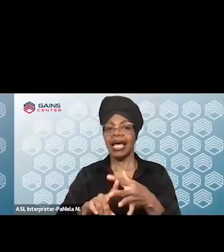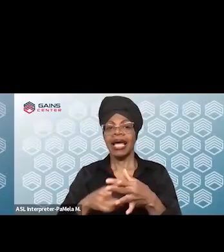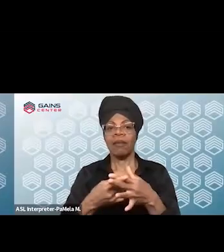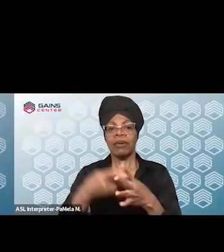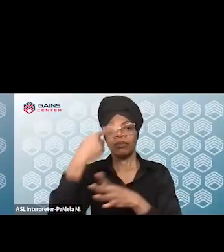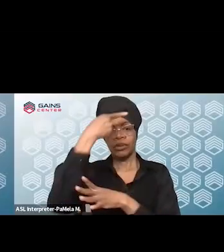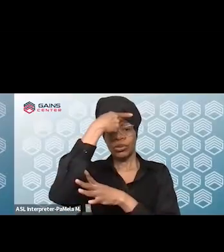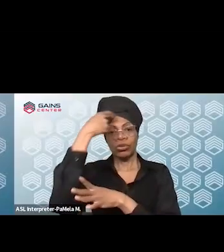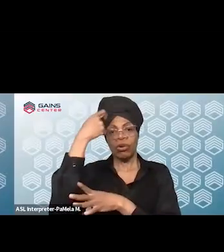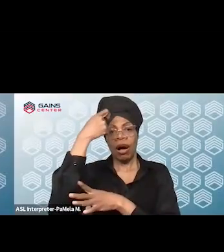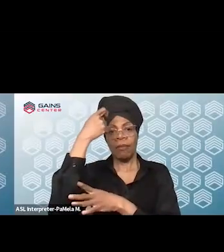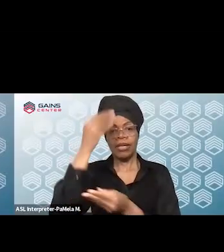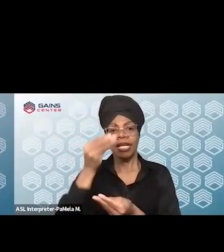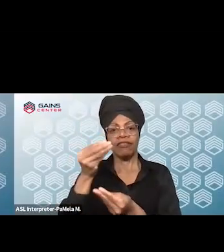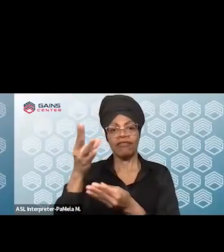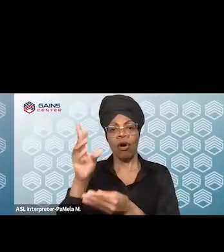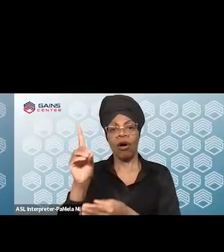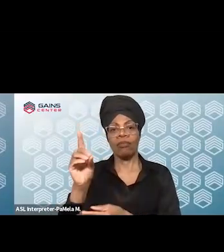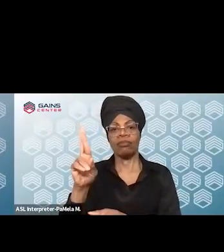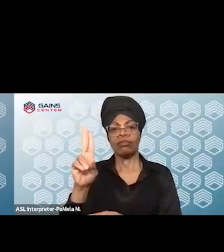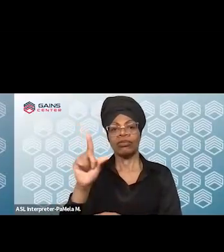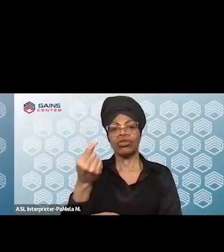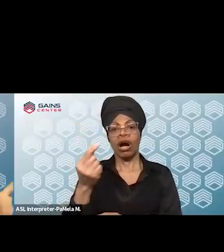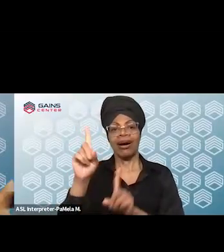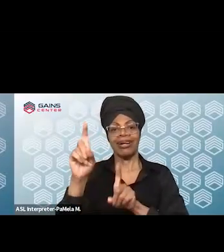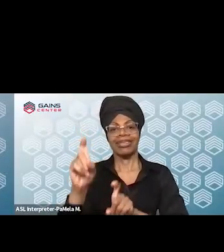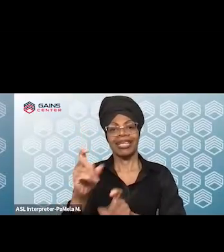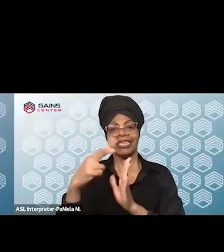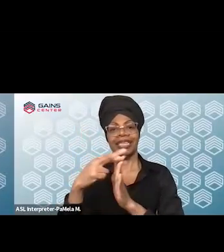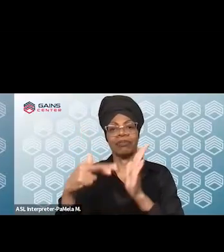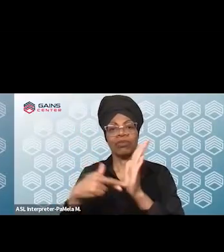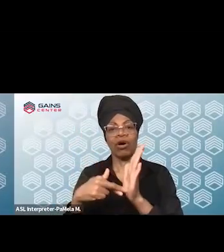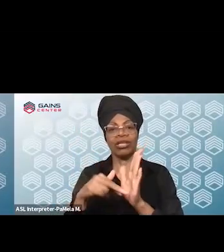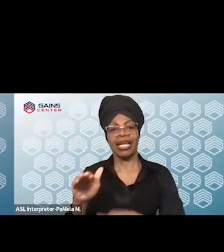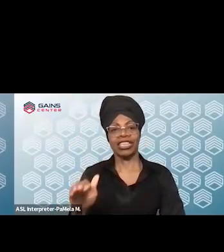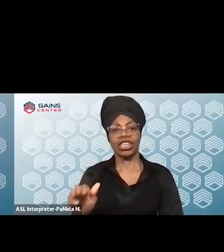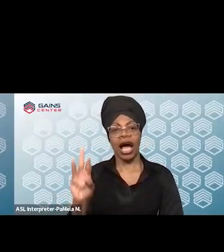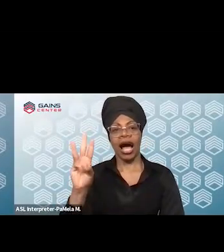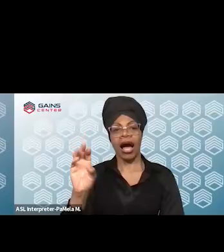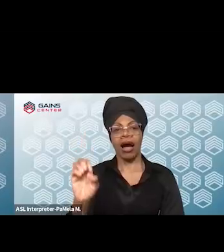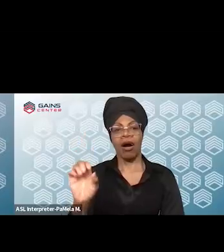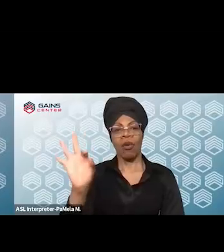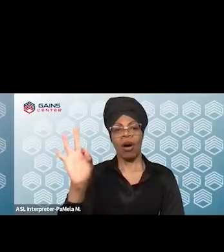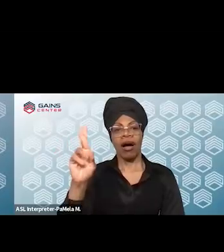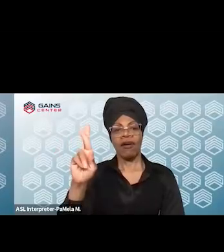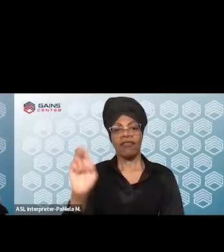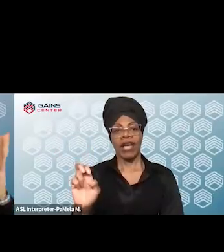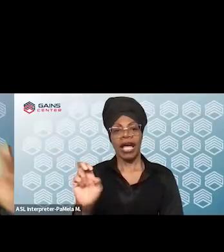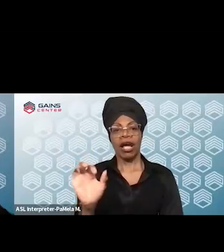Drug Testing Protocols in Child Welfare and Family Courts.' And that was published and it's still,